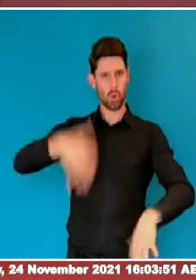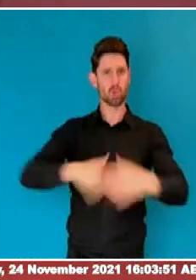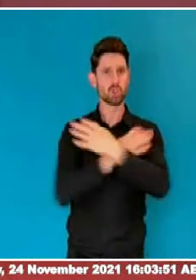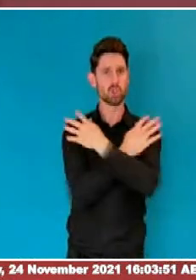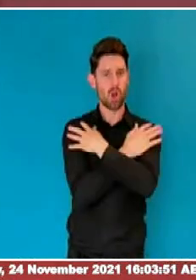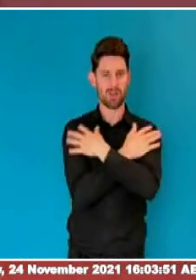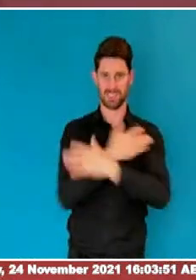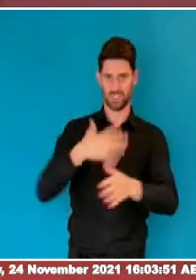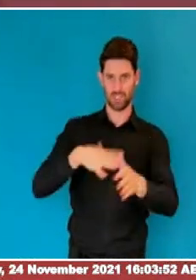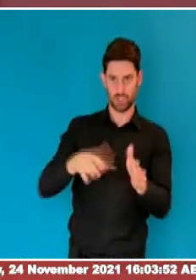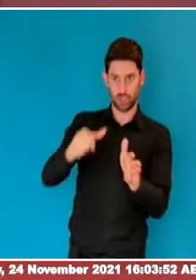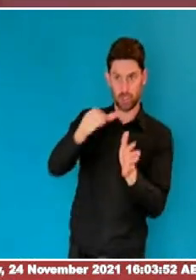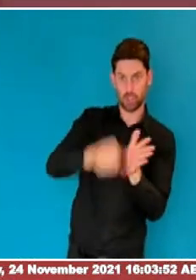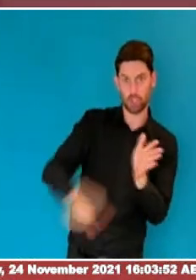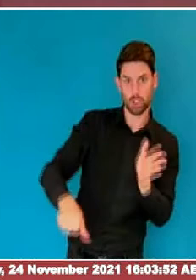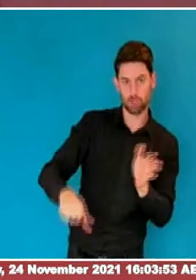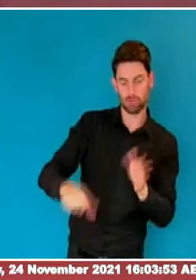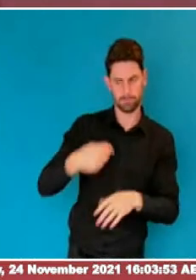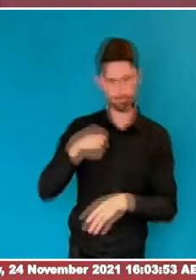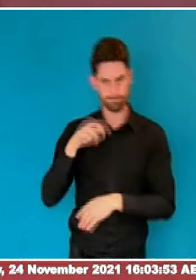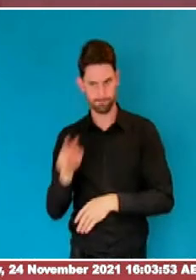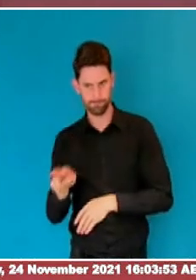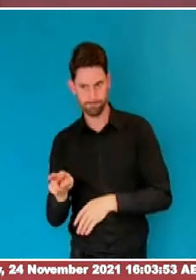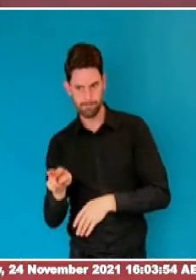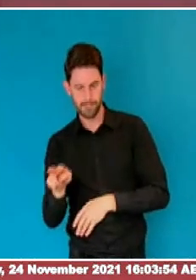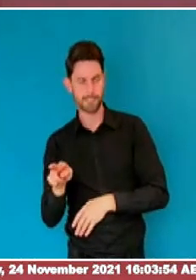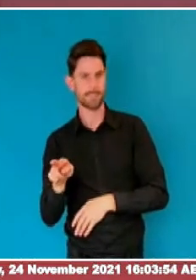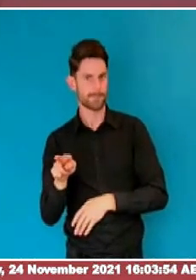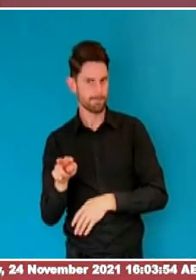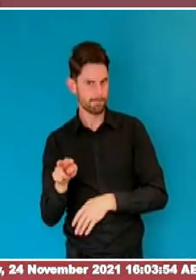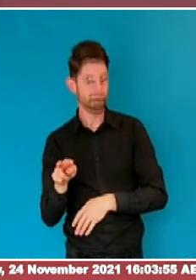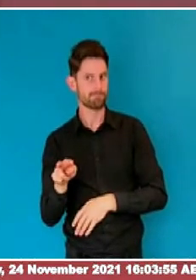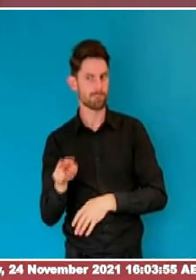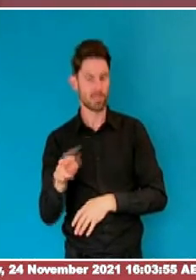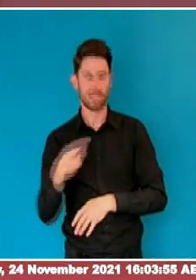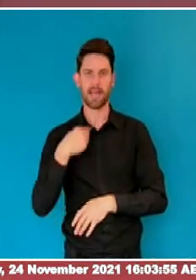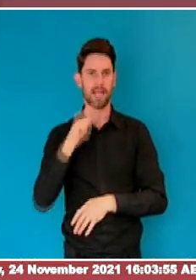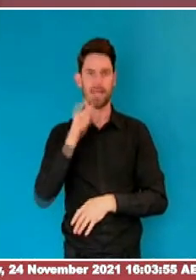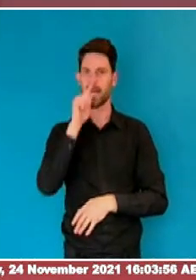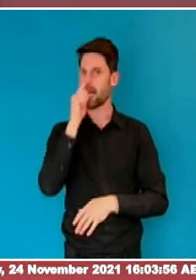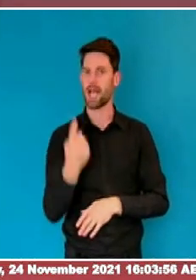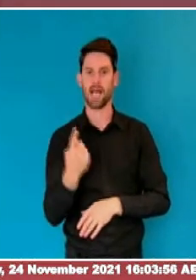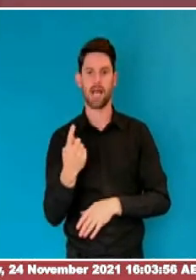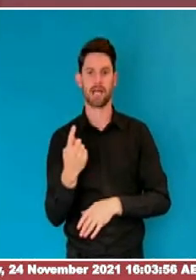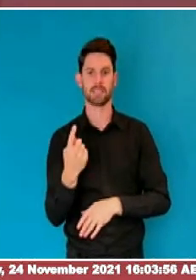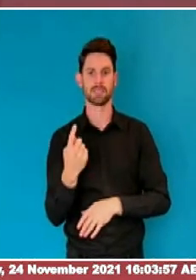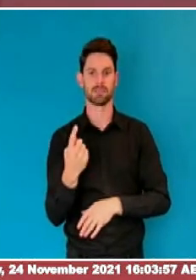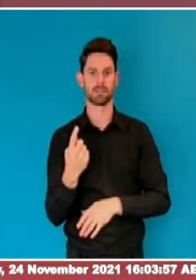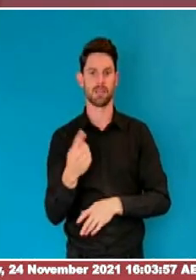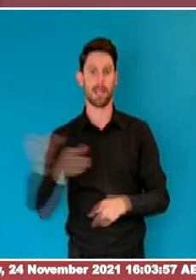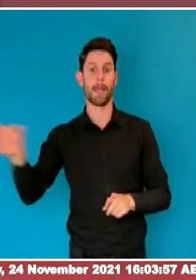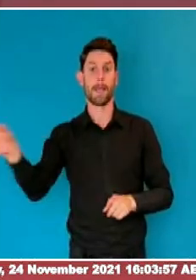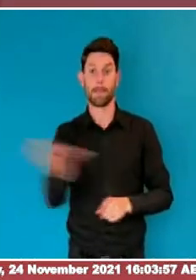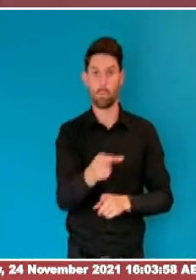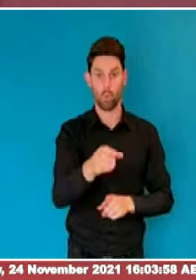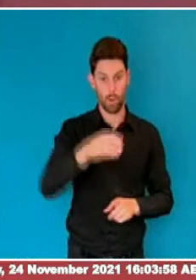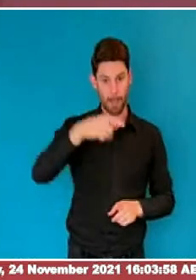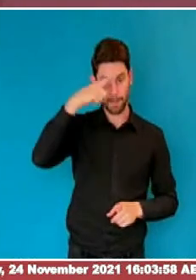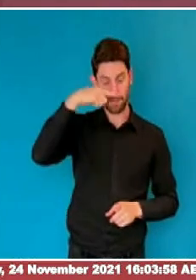So these are a lot of the things we deal with. It's not to say that we don't employ people, we do absolutely employ people.